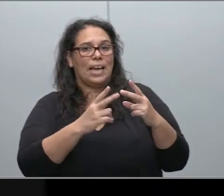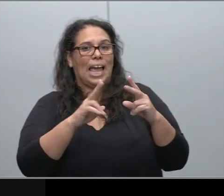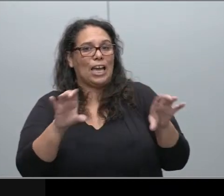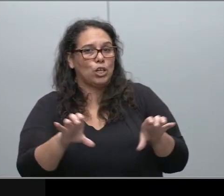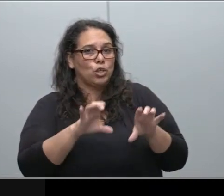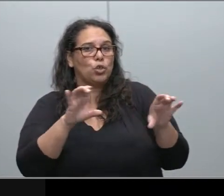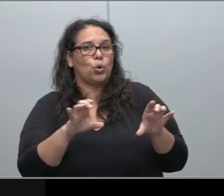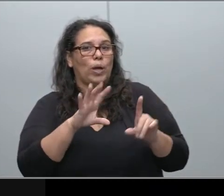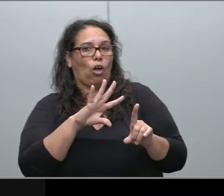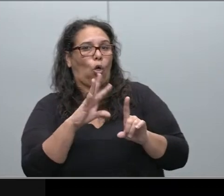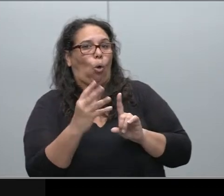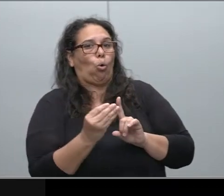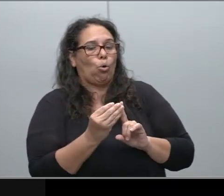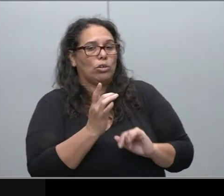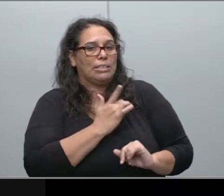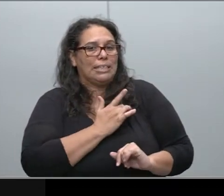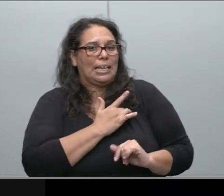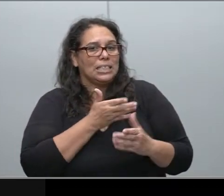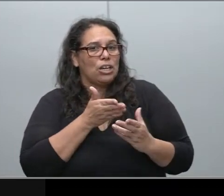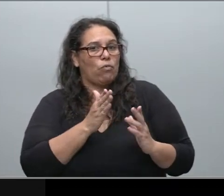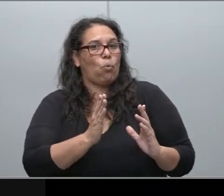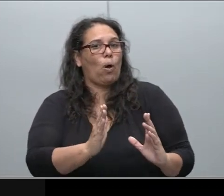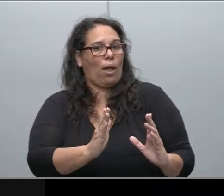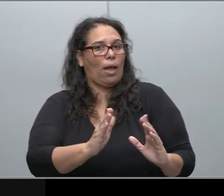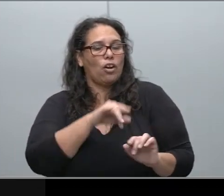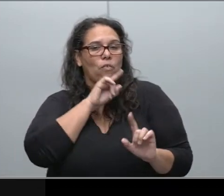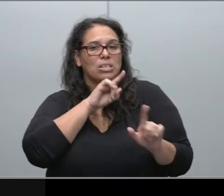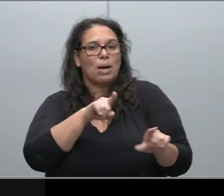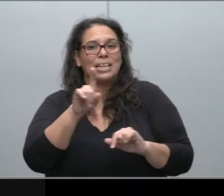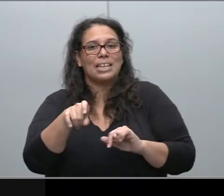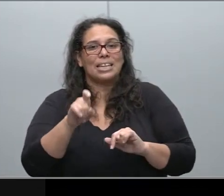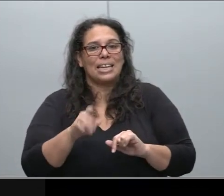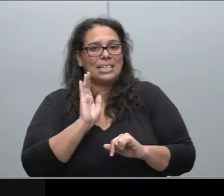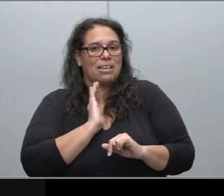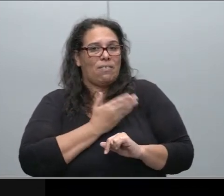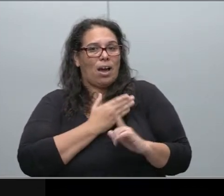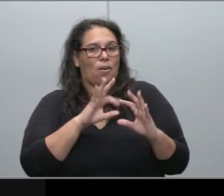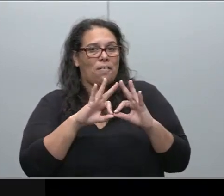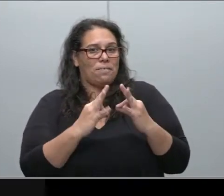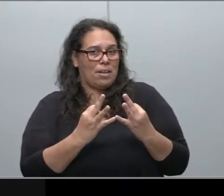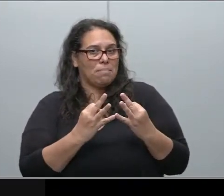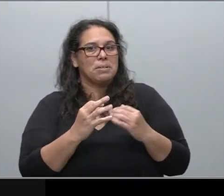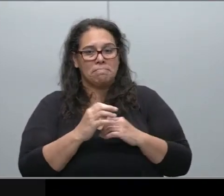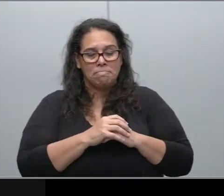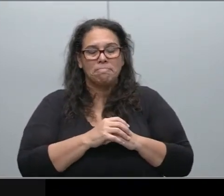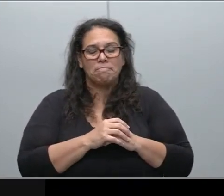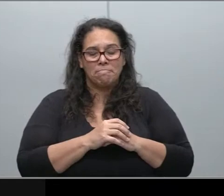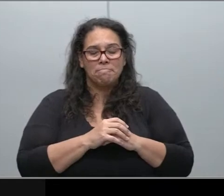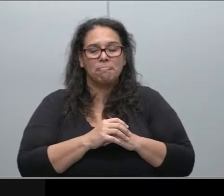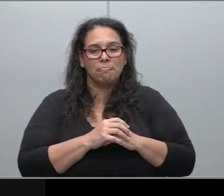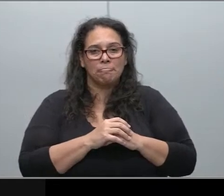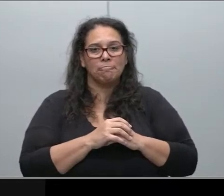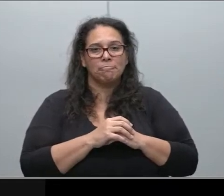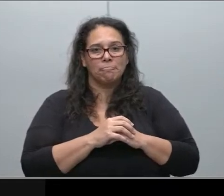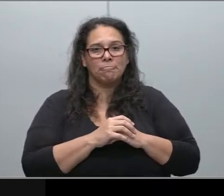of us that are gathering data, including from the chat. So we will be collecting the chat because we know that there's a lot of great thought